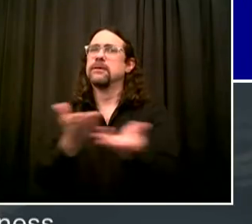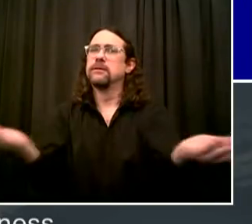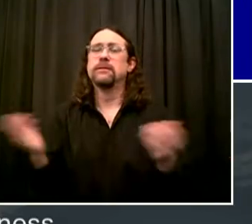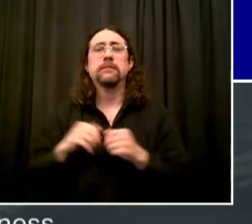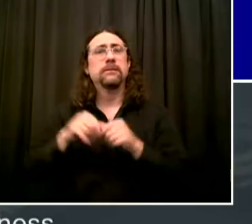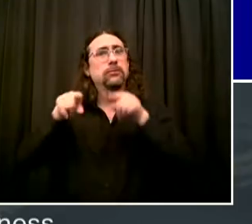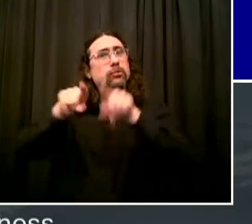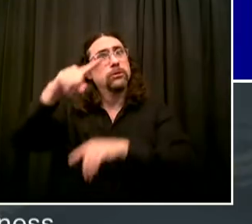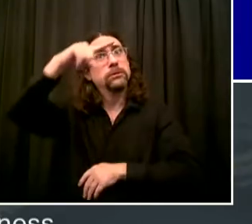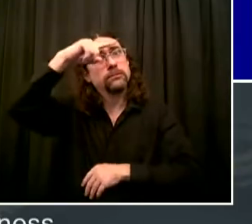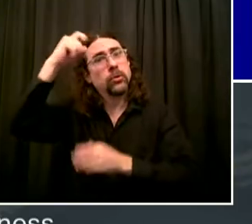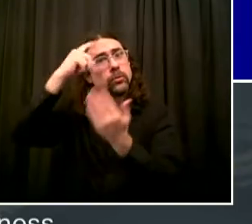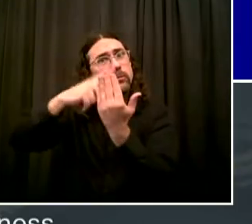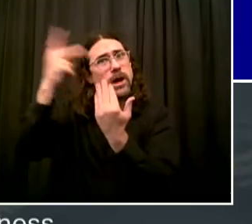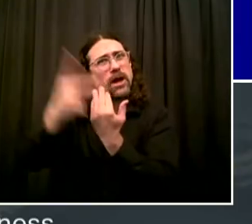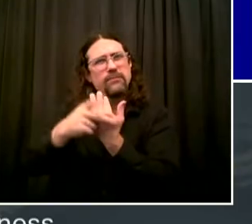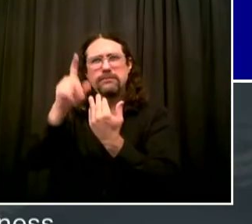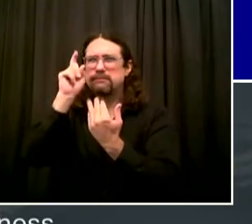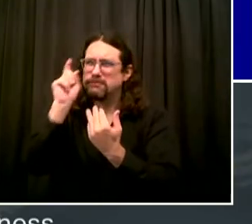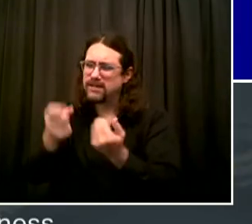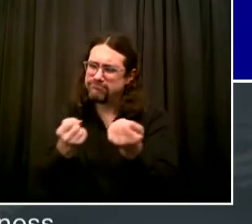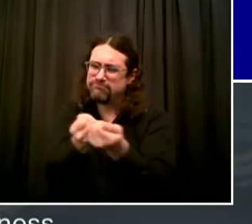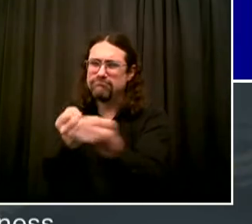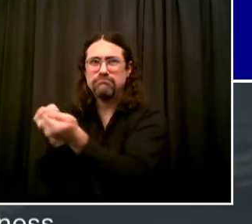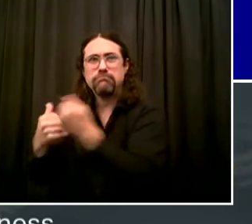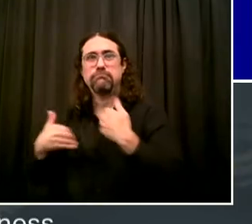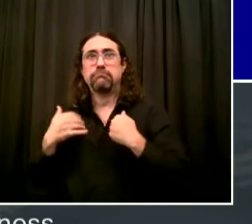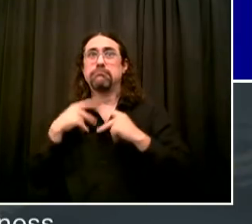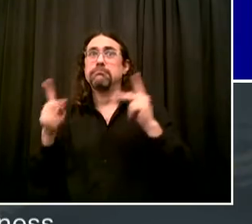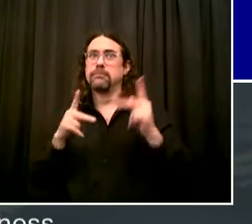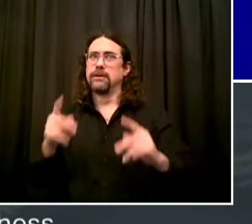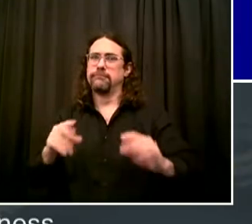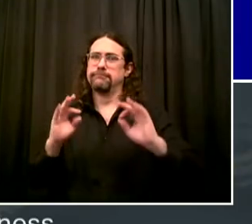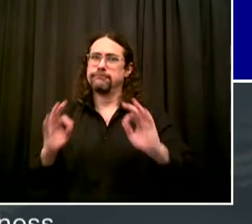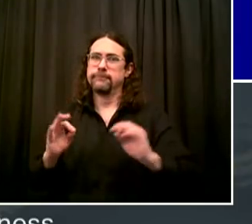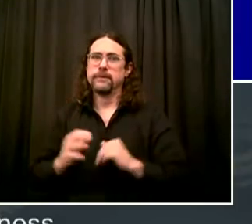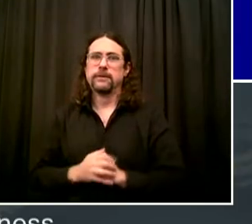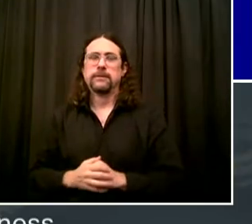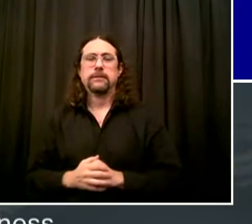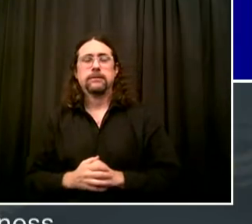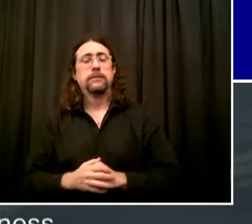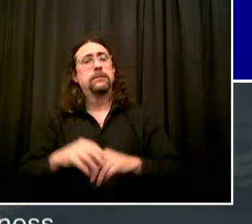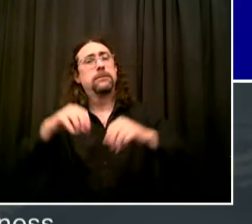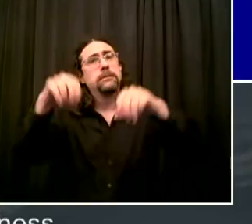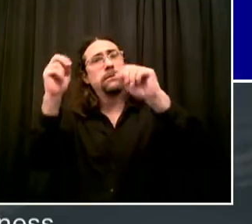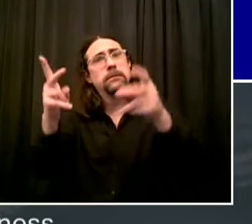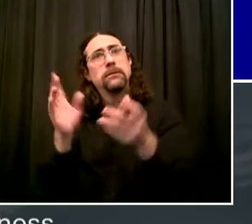OUR YOUNG EOPPE L TO HAVE A POSITIVE AND PRODUCTIVE SUMMER. NOW, LET'S TURN TO OUR